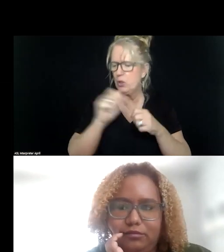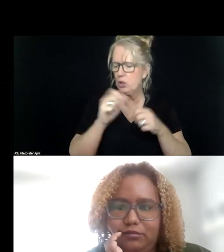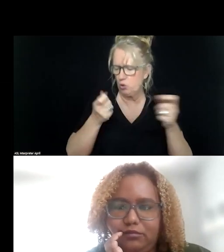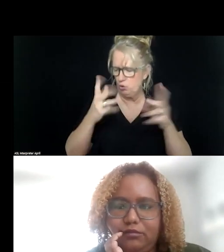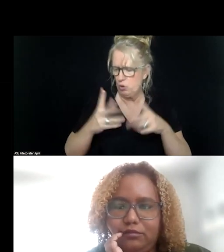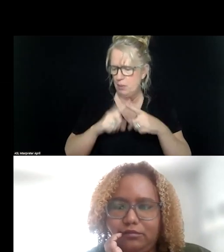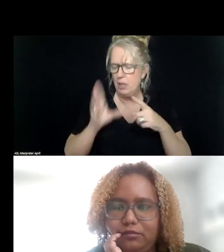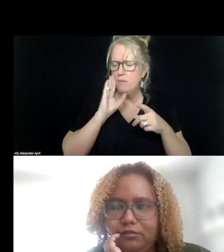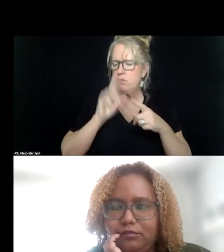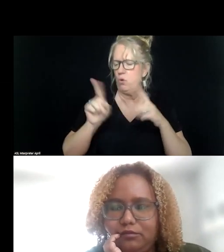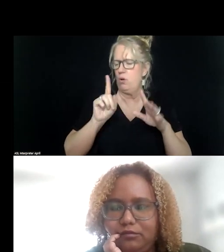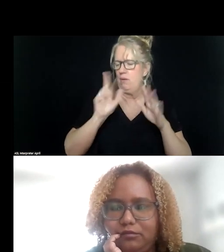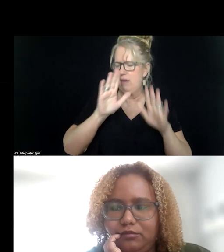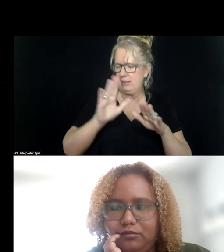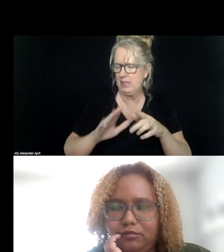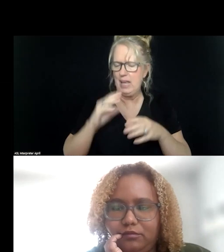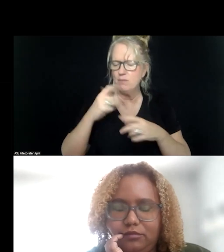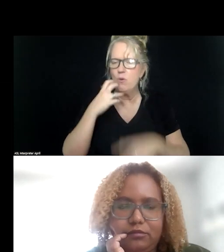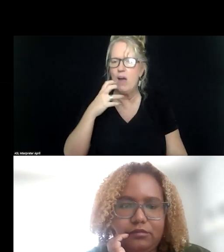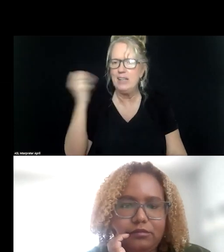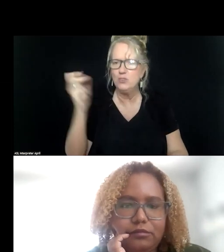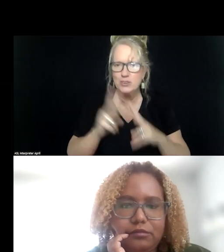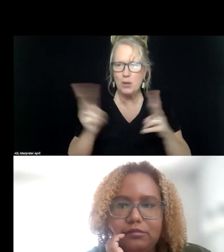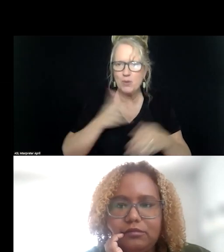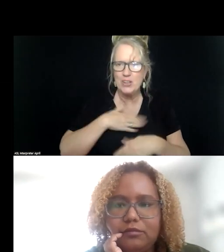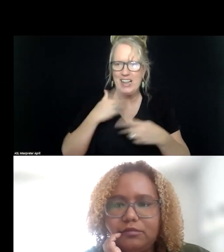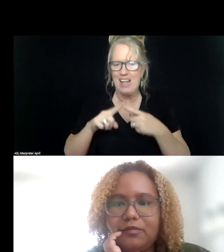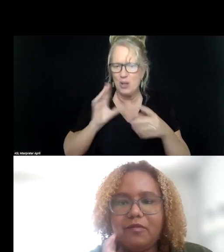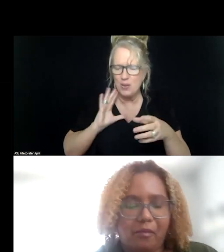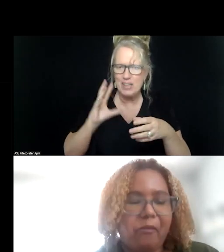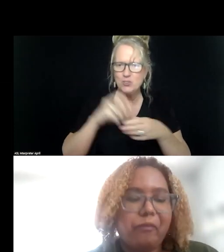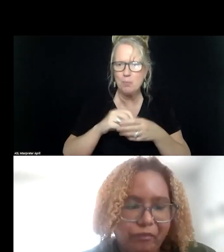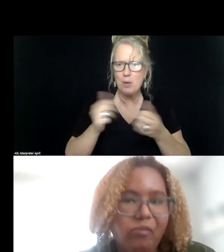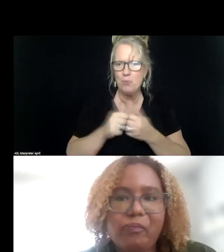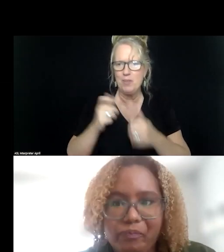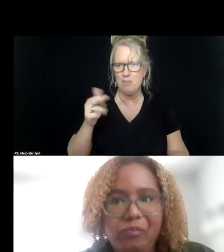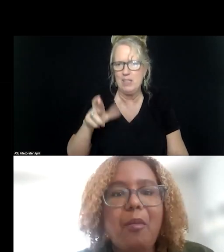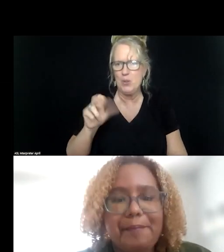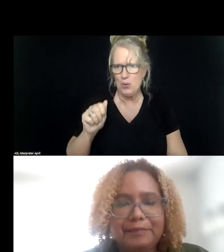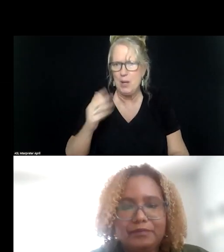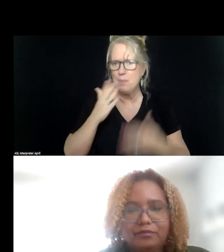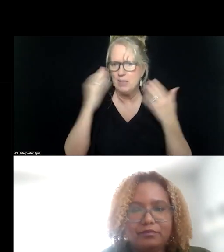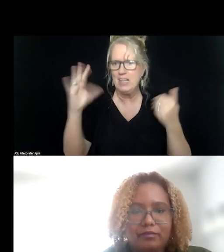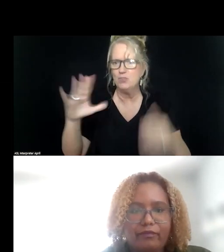EXCELLENCE IN AGING. I AM GLAD THIS YOU ARE JUMPING ON WITH ME BECAUSE I BELIEVE YOU ARE HEARD HER SPEAK